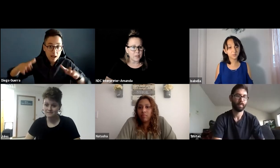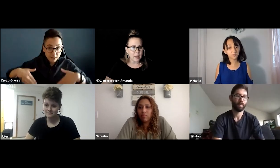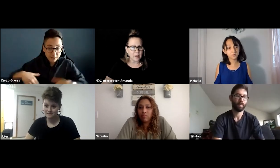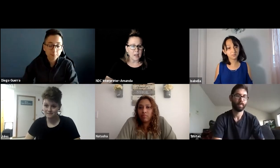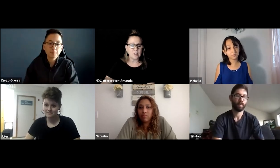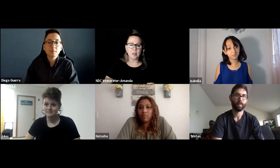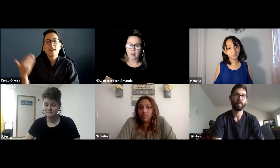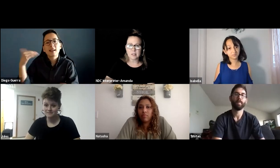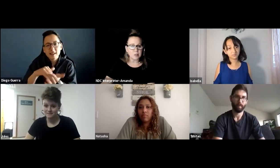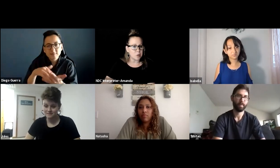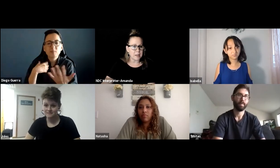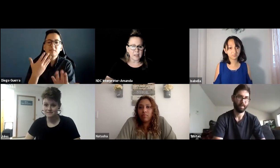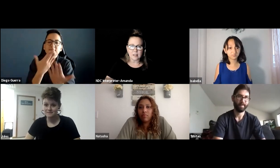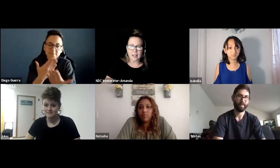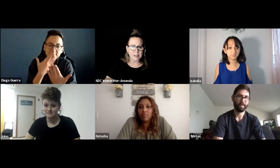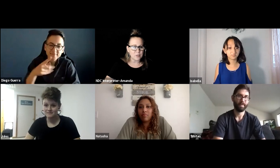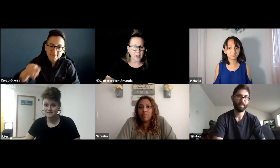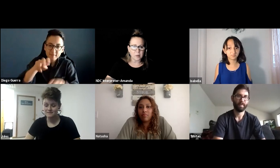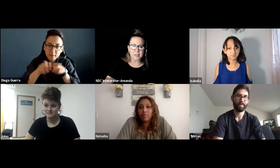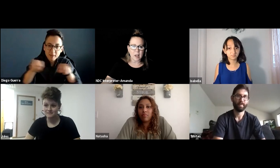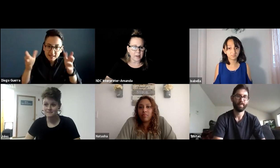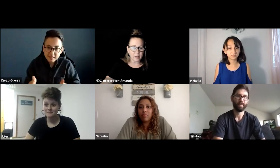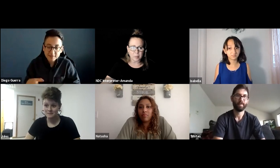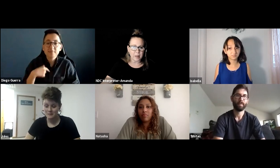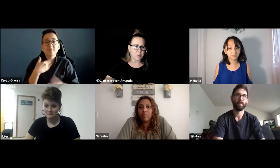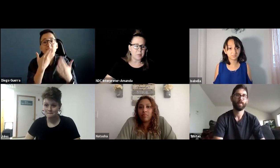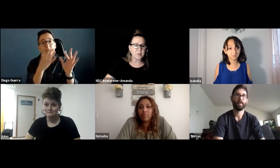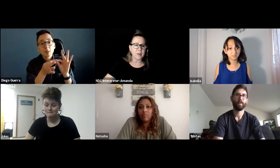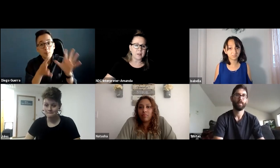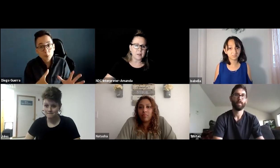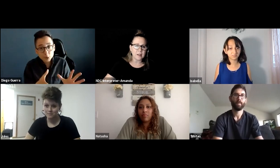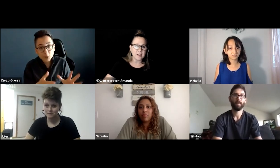that and look on social media, like us, follow us on every platform if you haven't yet.